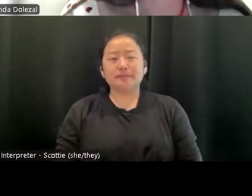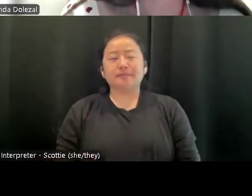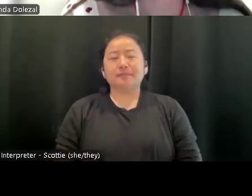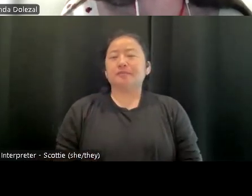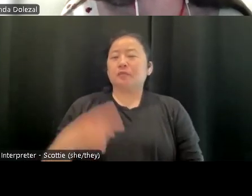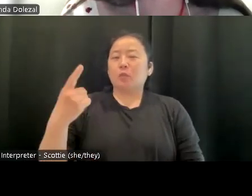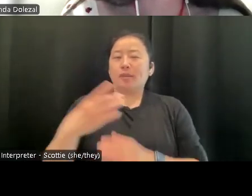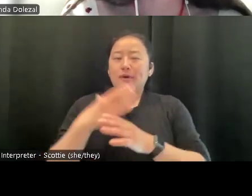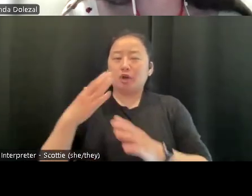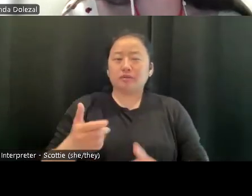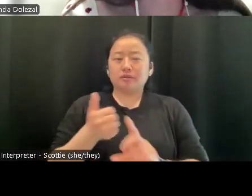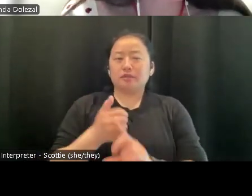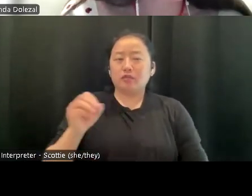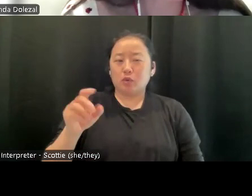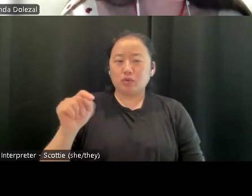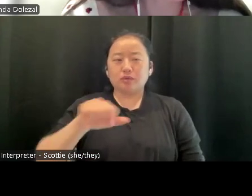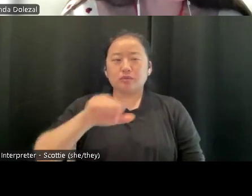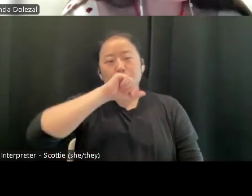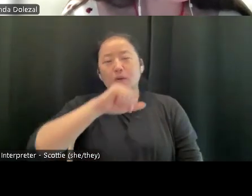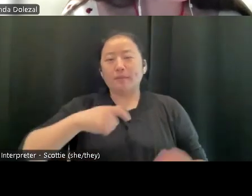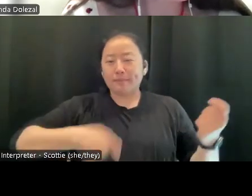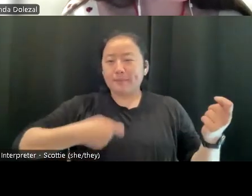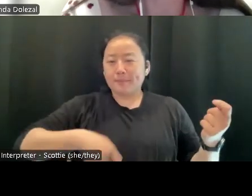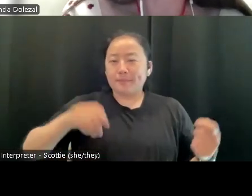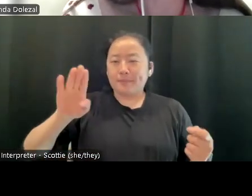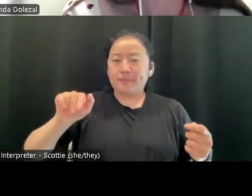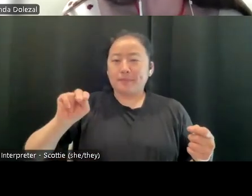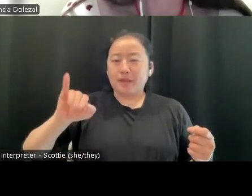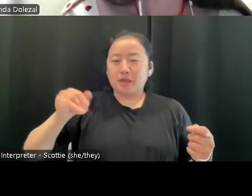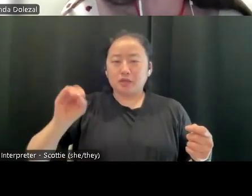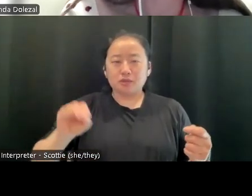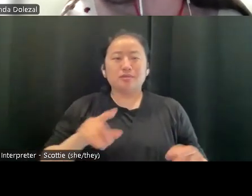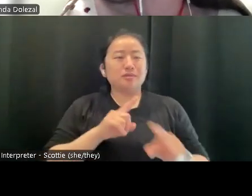occupational therapist loves to play the banjo. It's a hobby of his, but he couldn't play